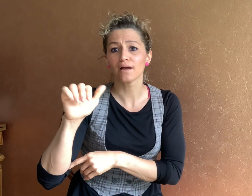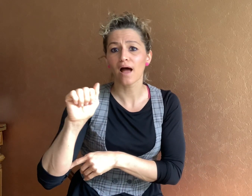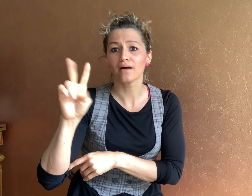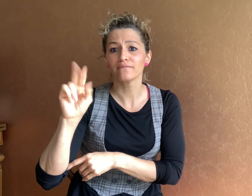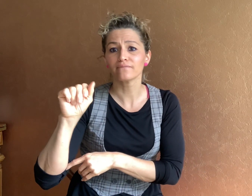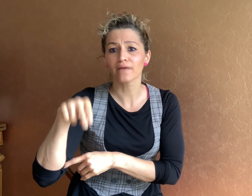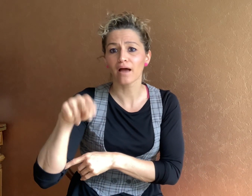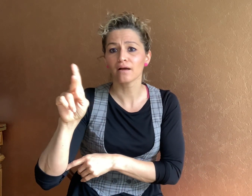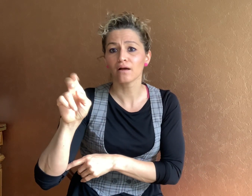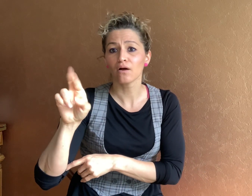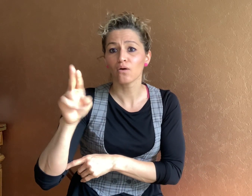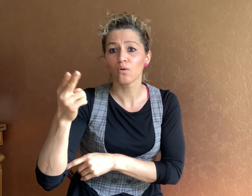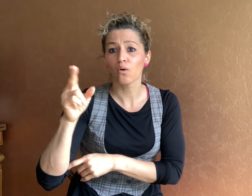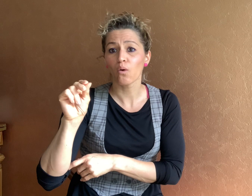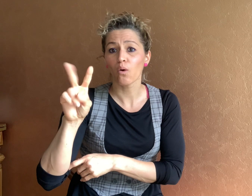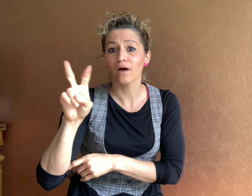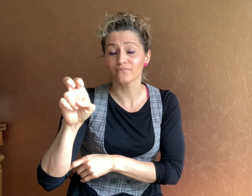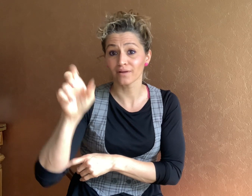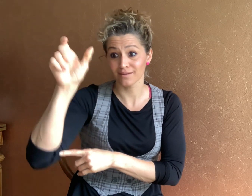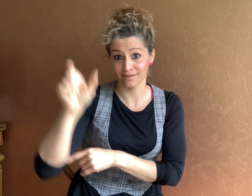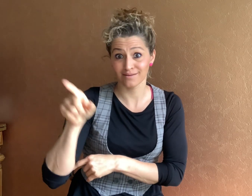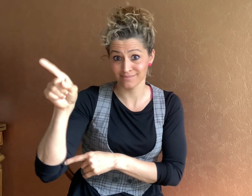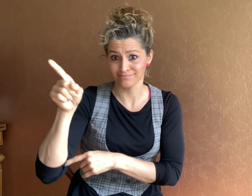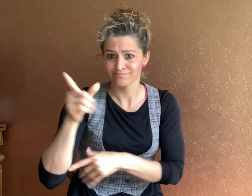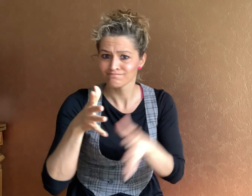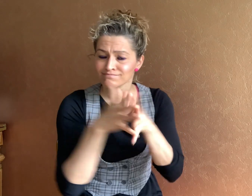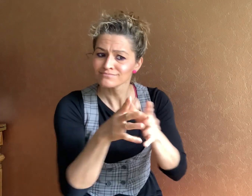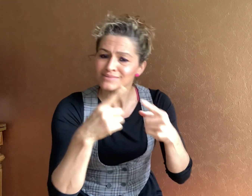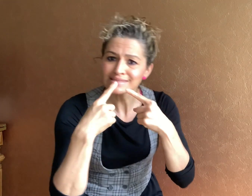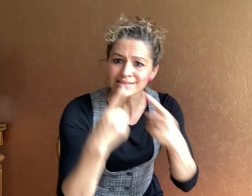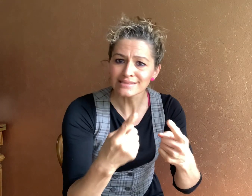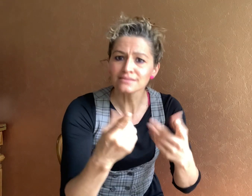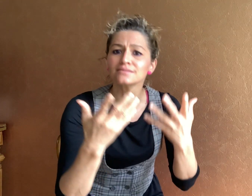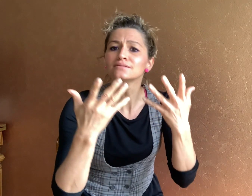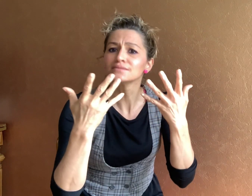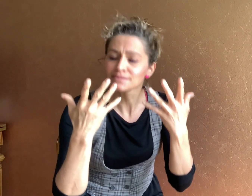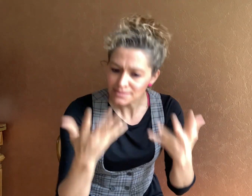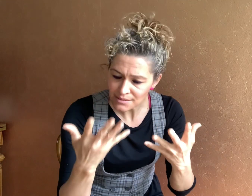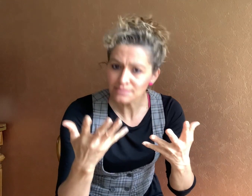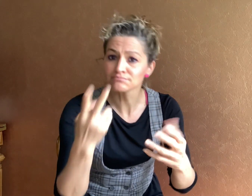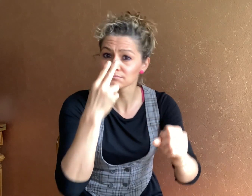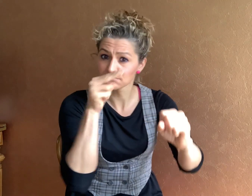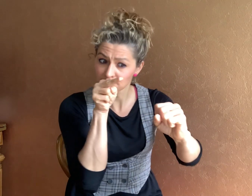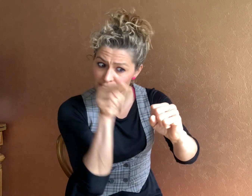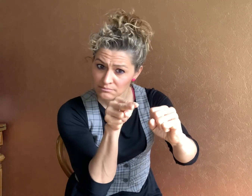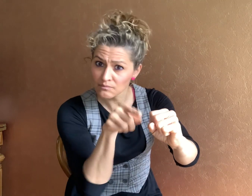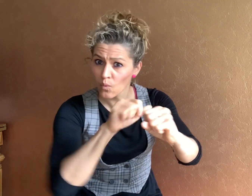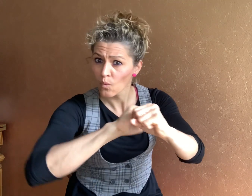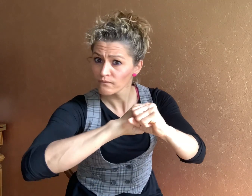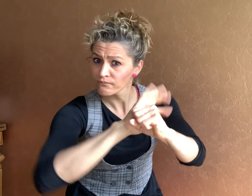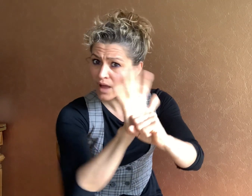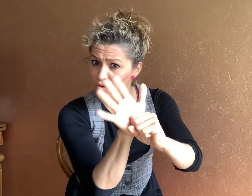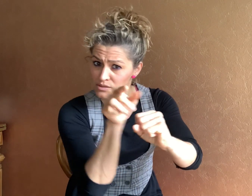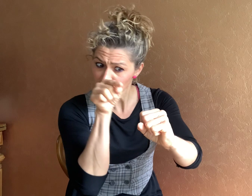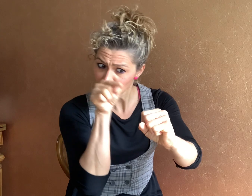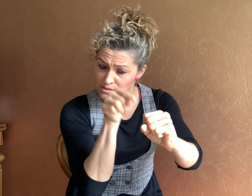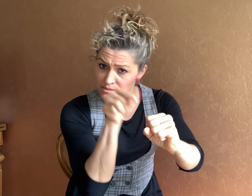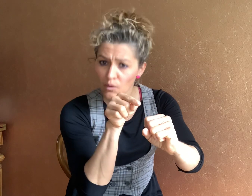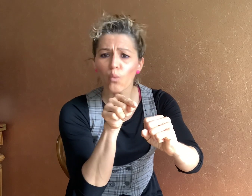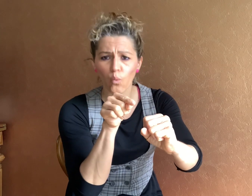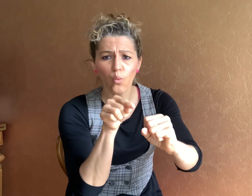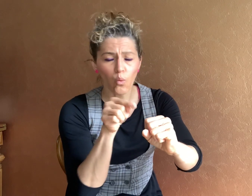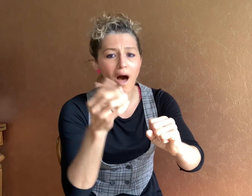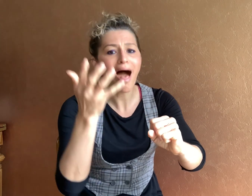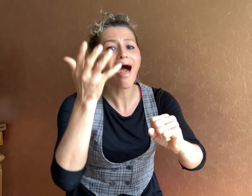Dr. Maria Van Kerkhove, reported that there were indeed